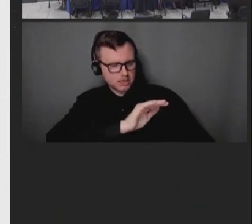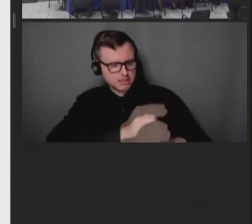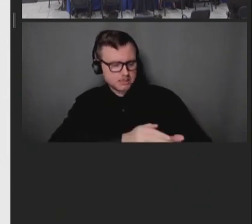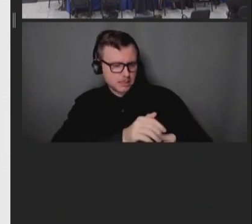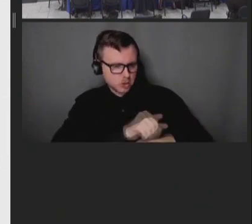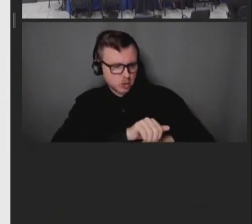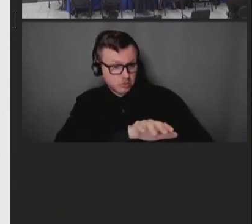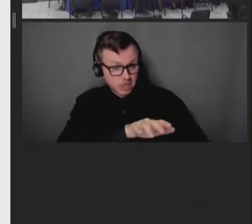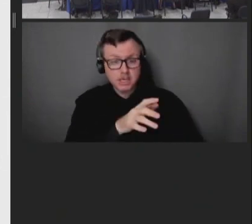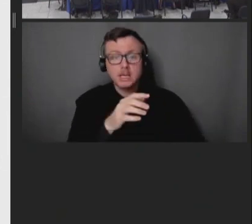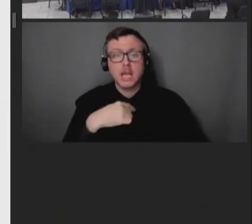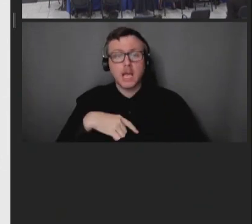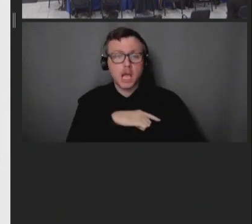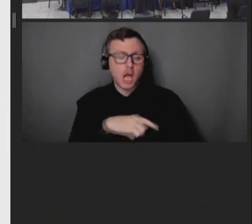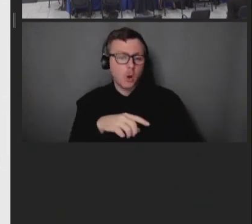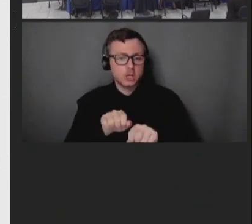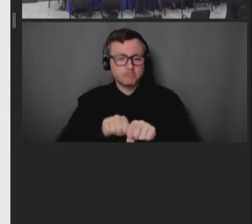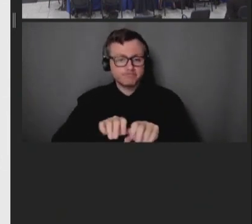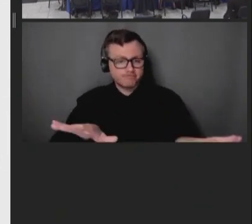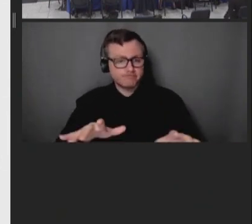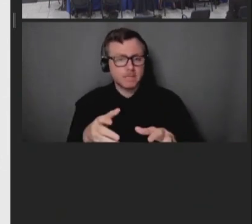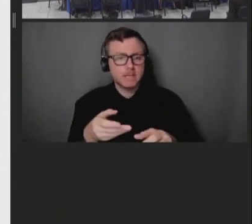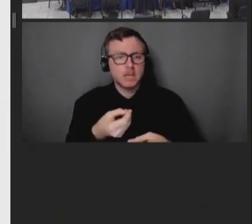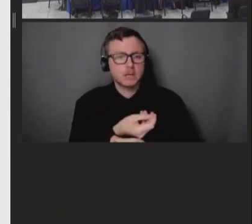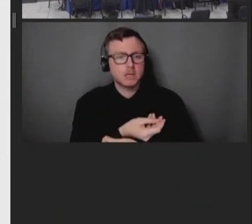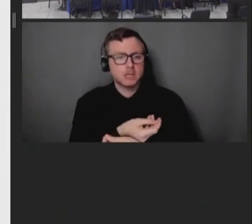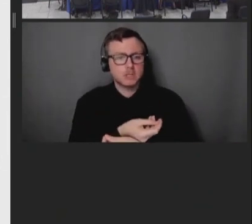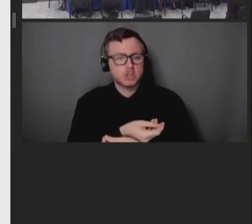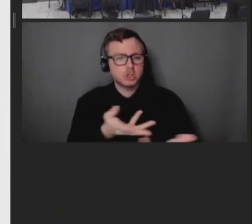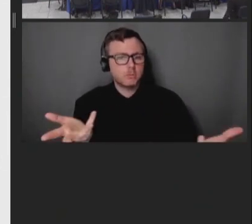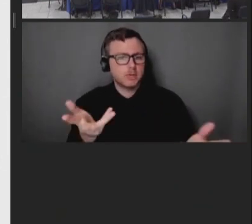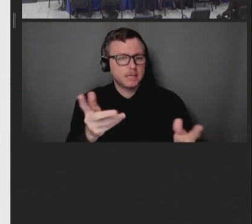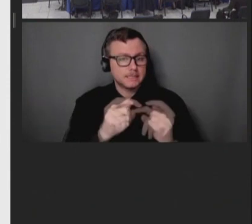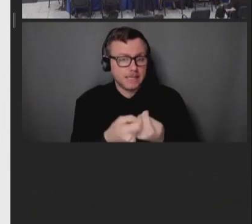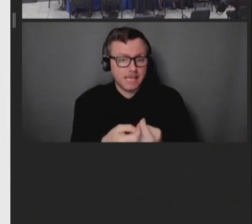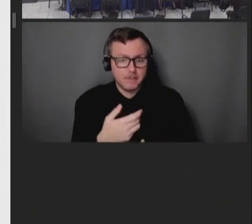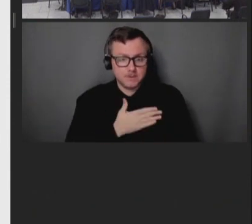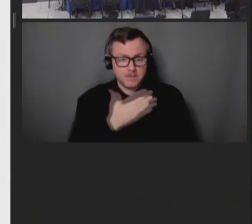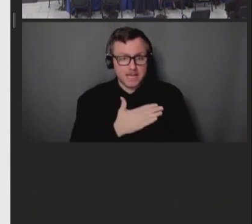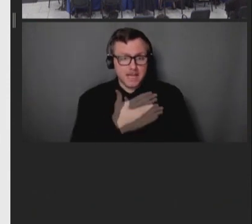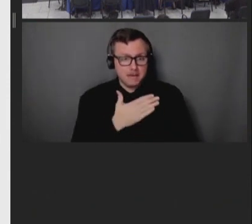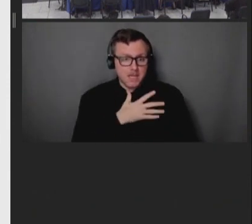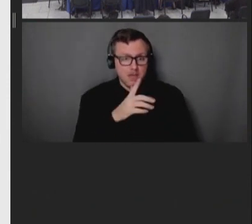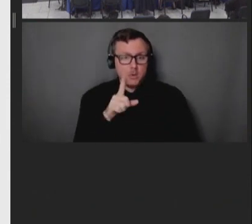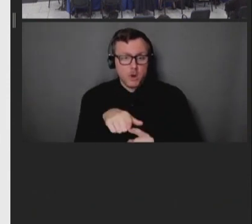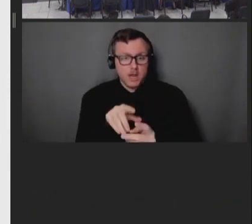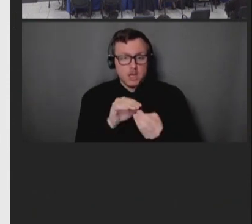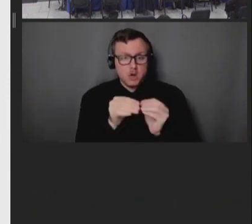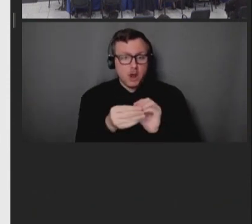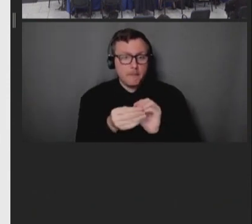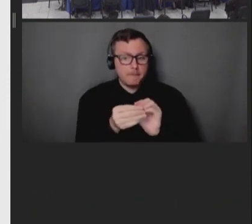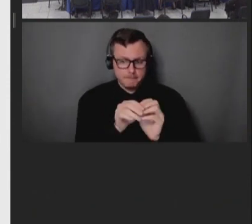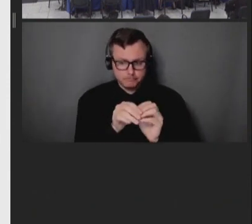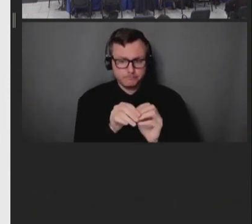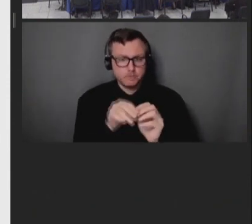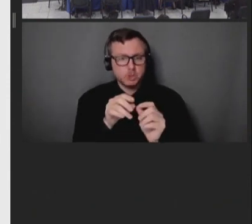distribution team was very actually happy when those numbers changed, where you could actually